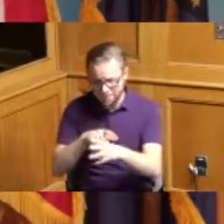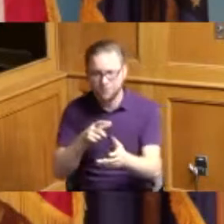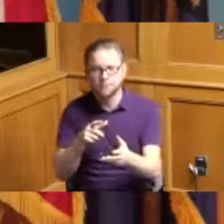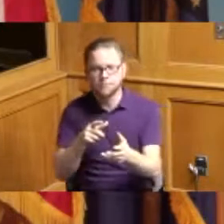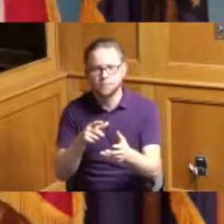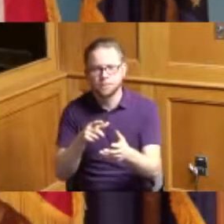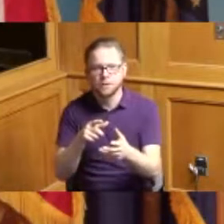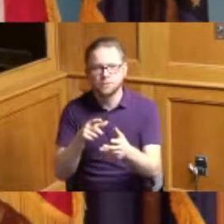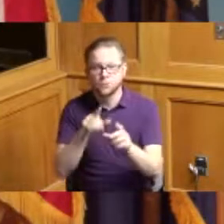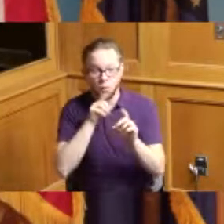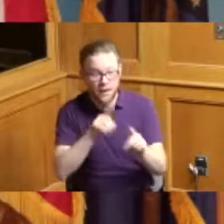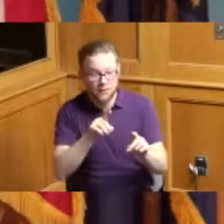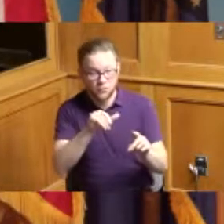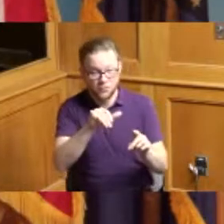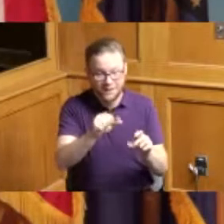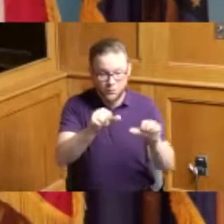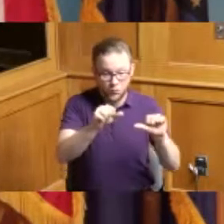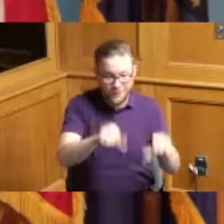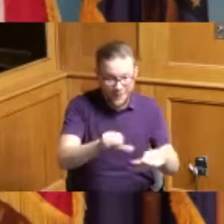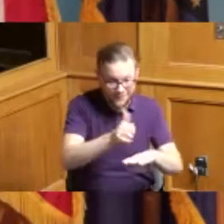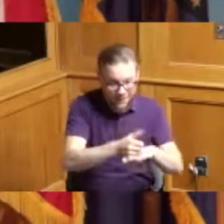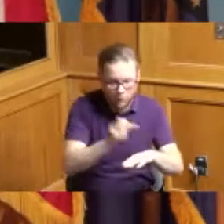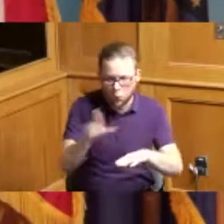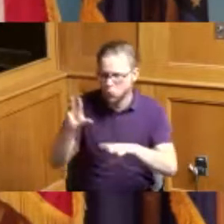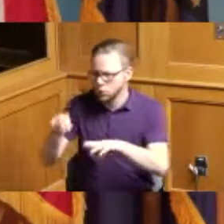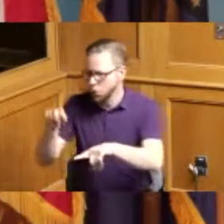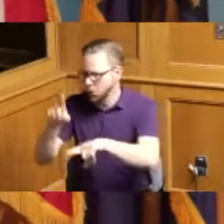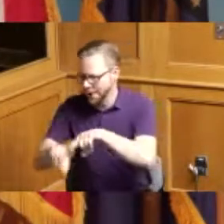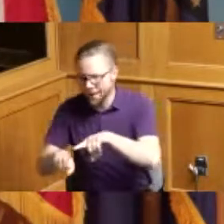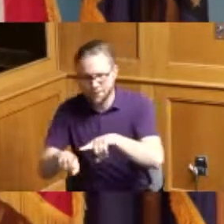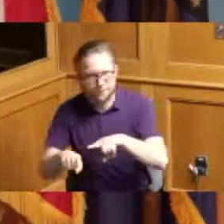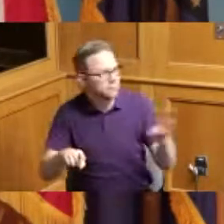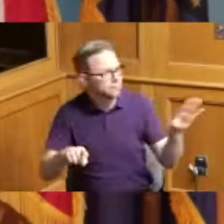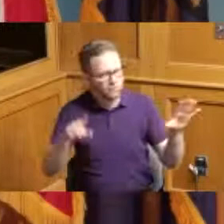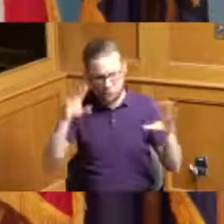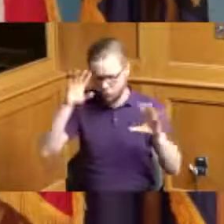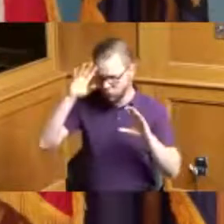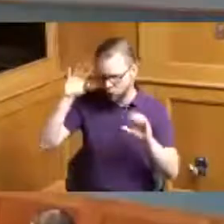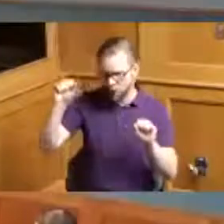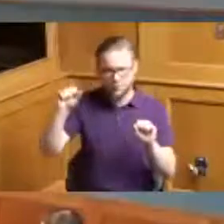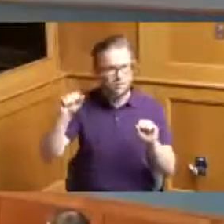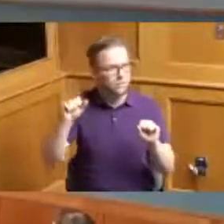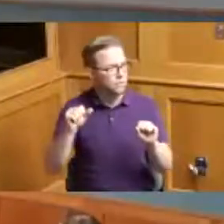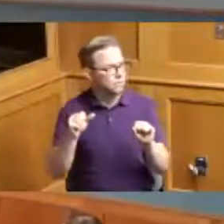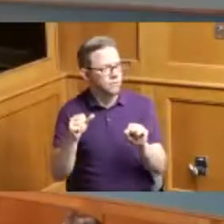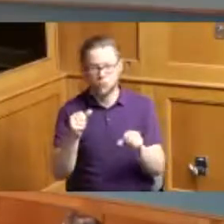answer if it can be done or if it can't be done I one of the bottom lines is to